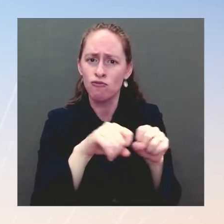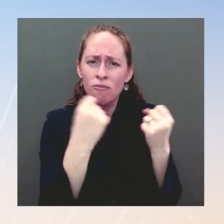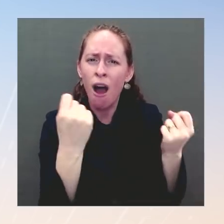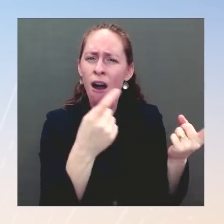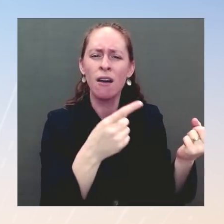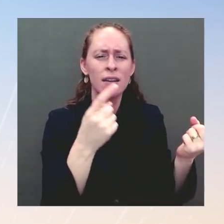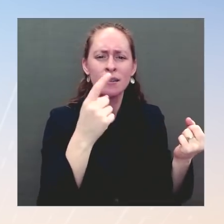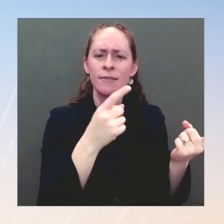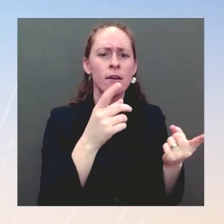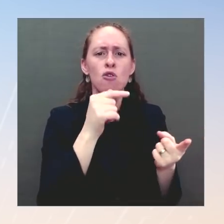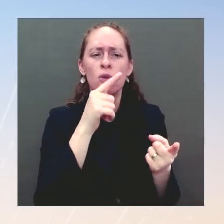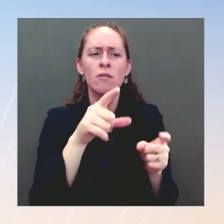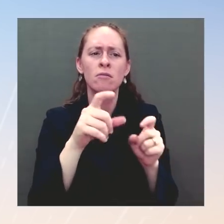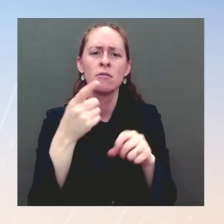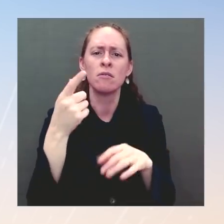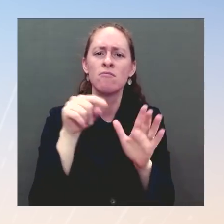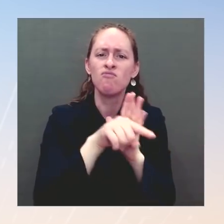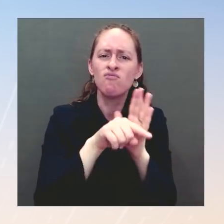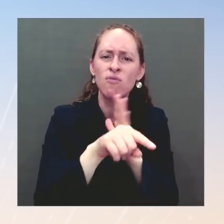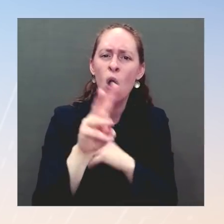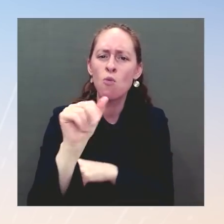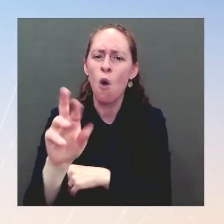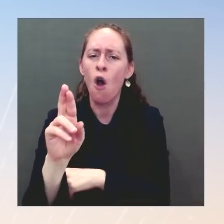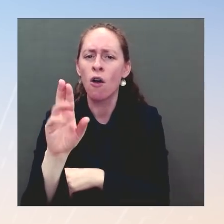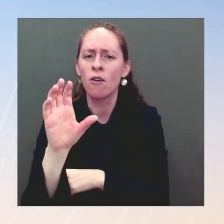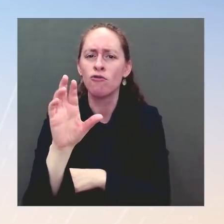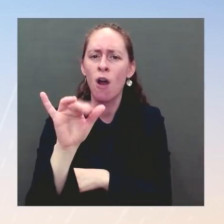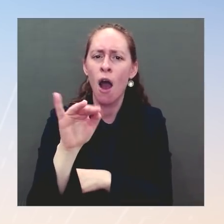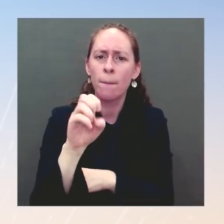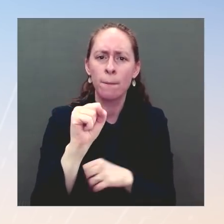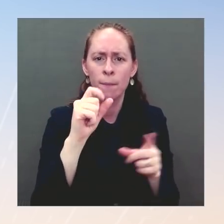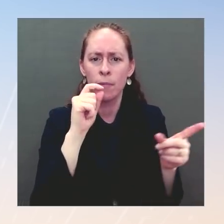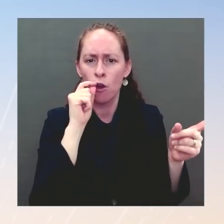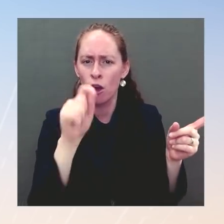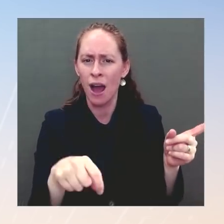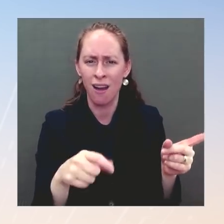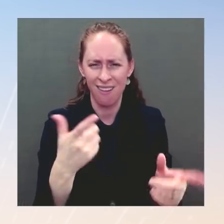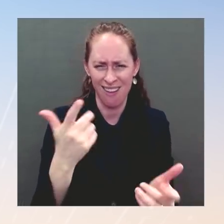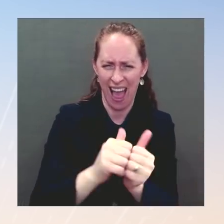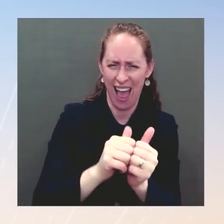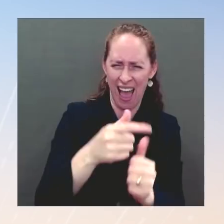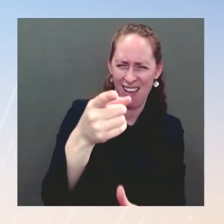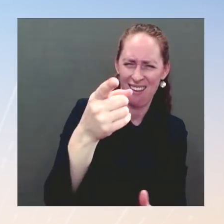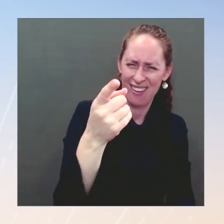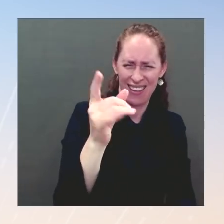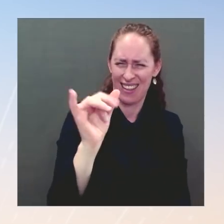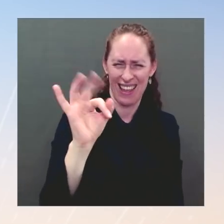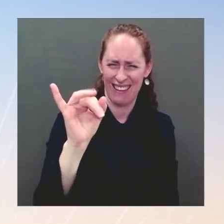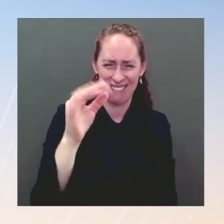How can you say that if all that you're announcing is financial punishment? Ms. Psaki: That isn't all we're announcing.